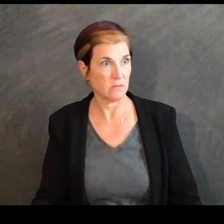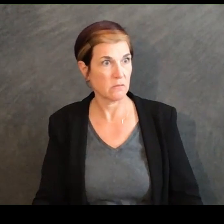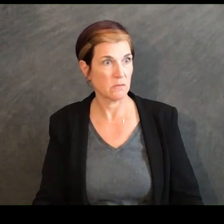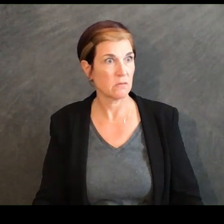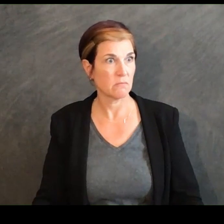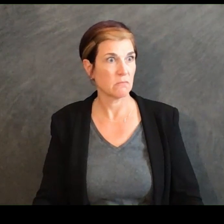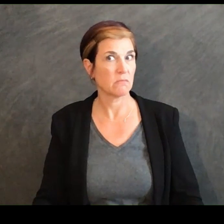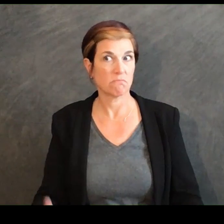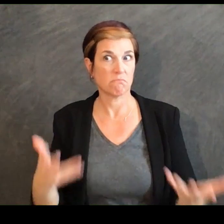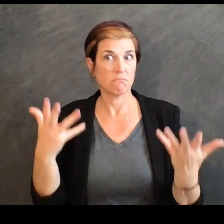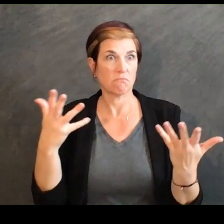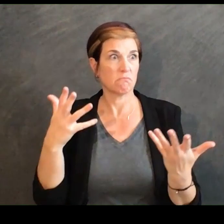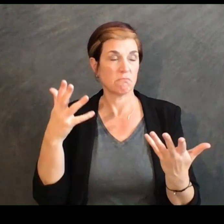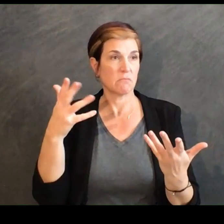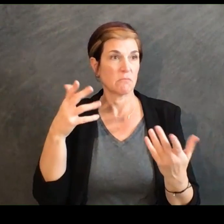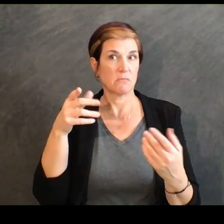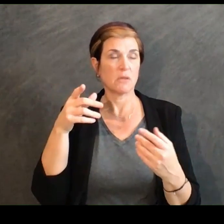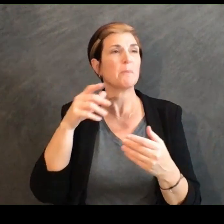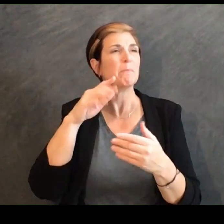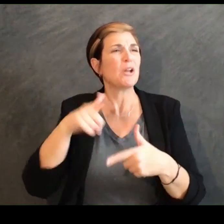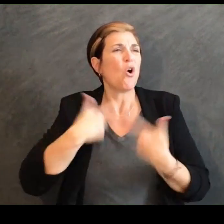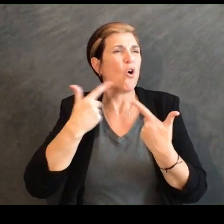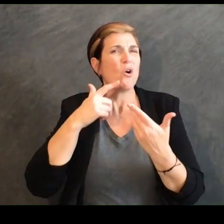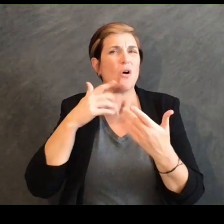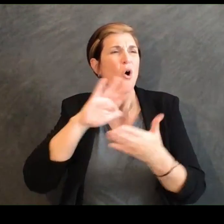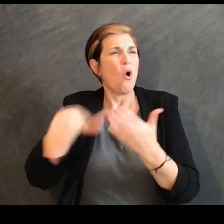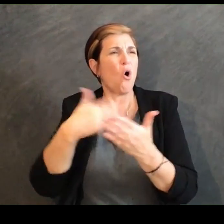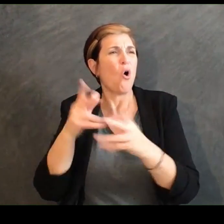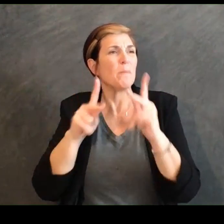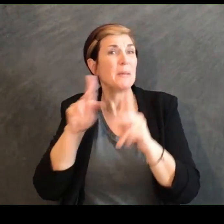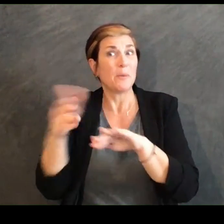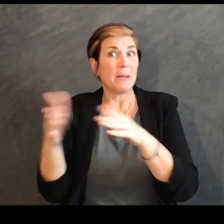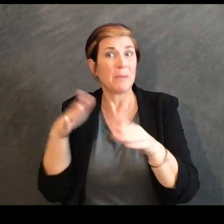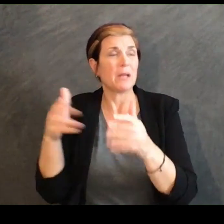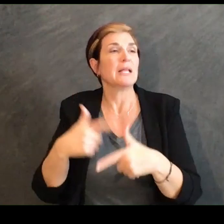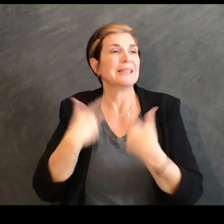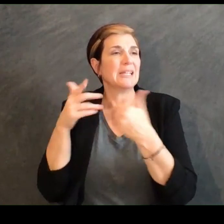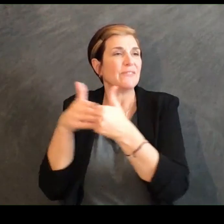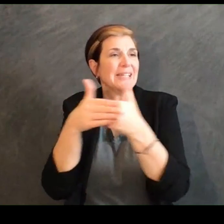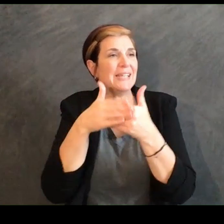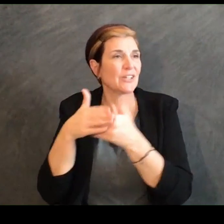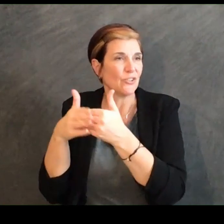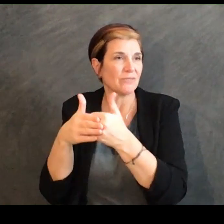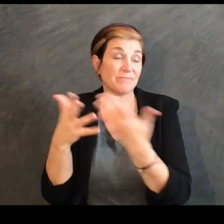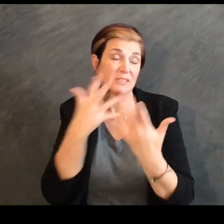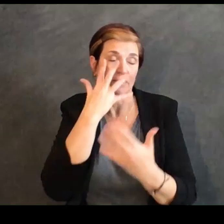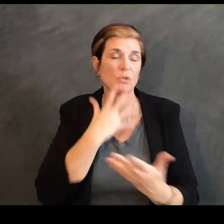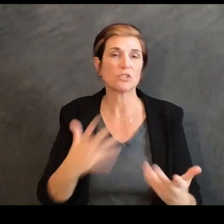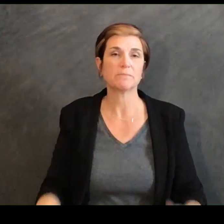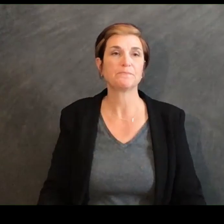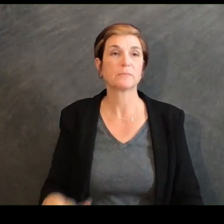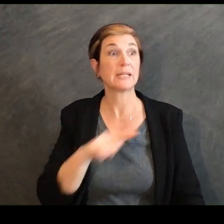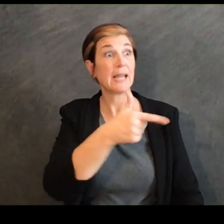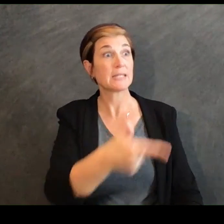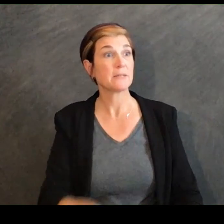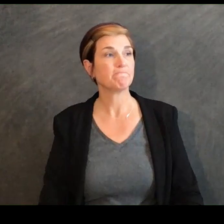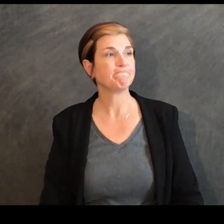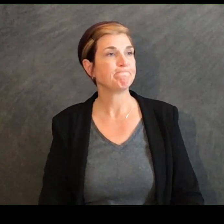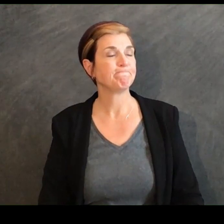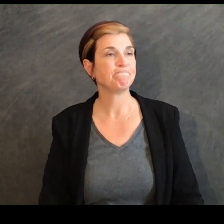very a certain area unfortunately please go ahead go ahead okay thank you very